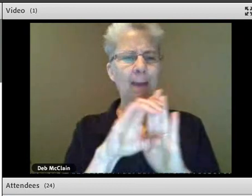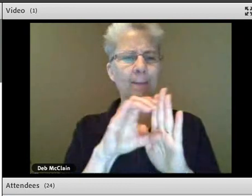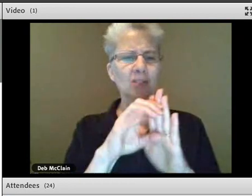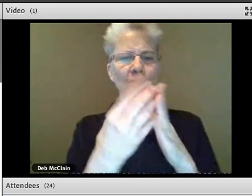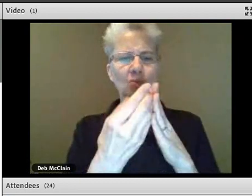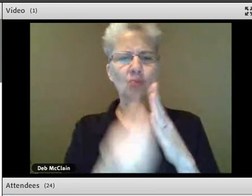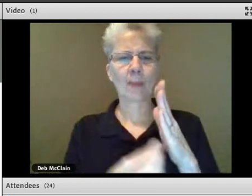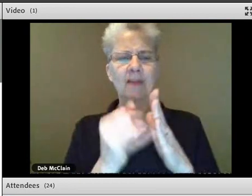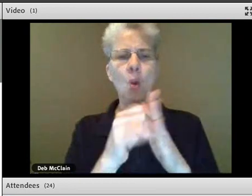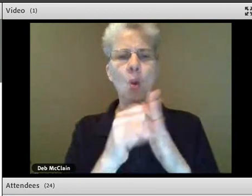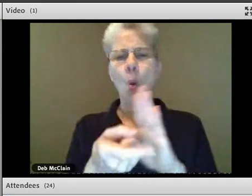so give me a second.